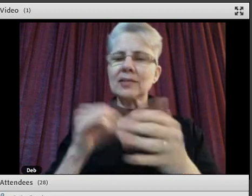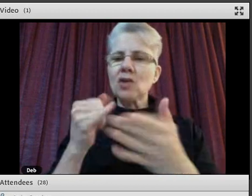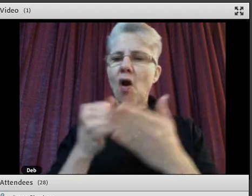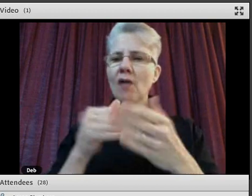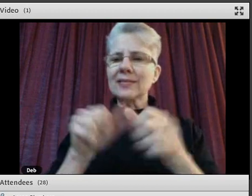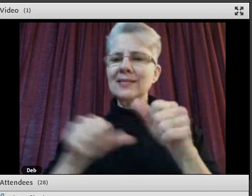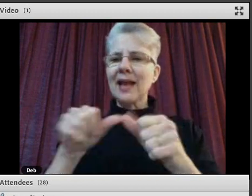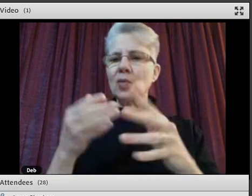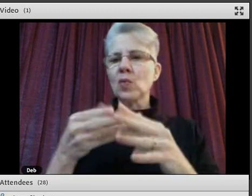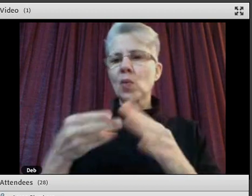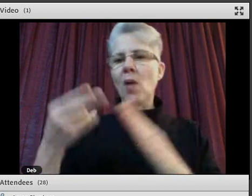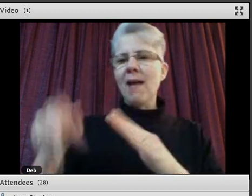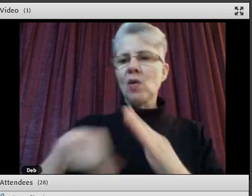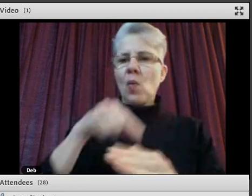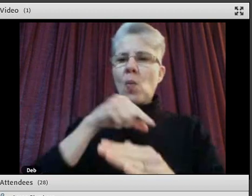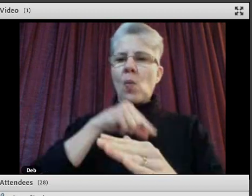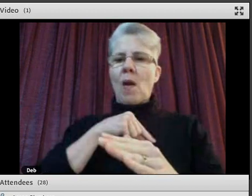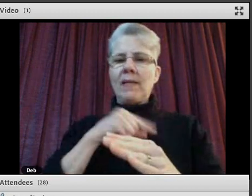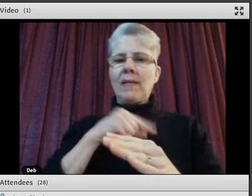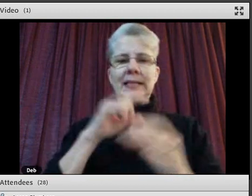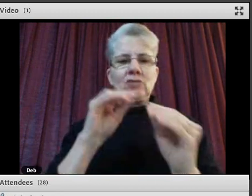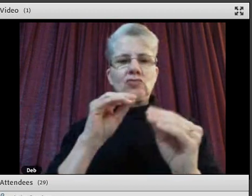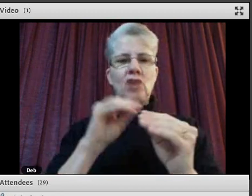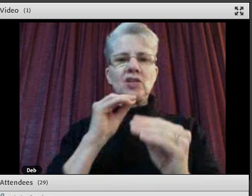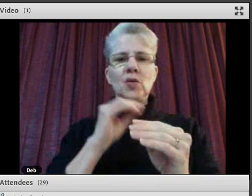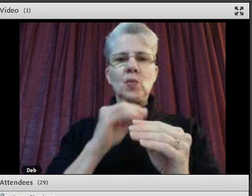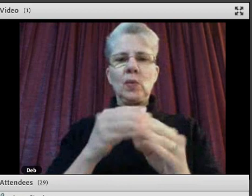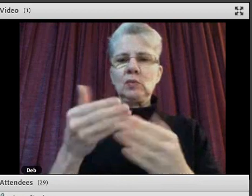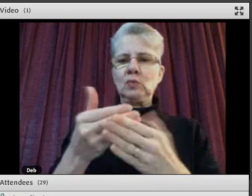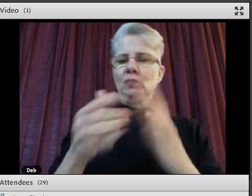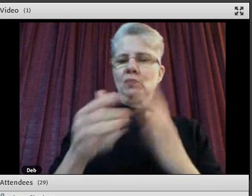through high-quality, engaging, instruction with cutting-edge technology.